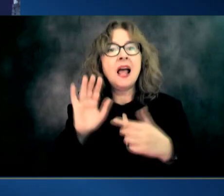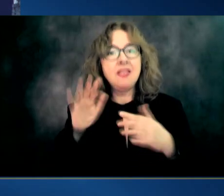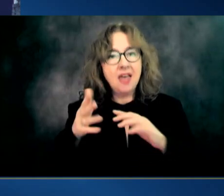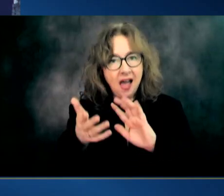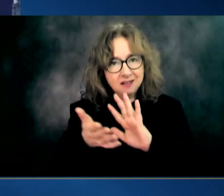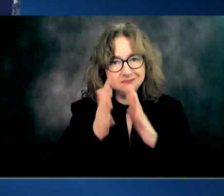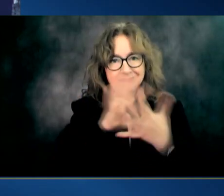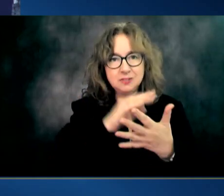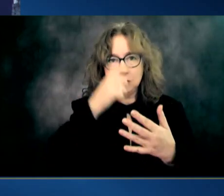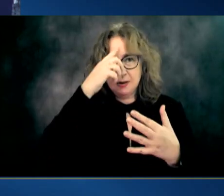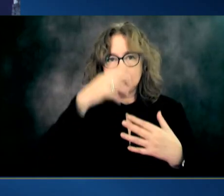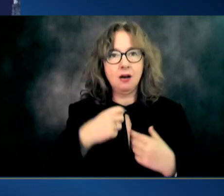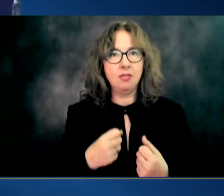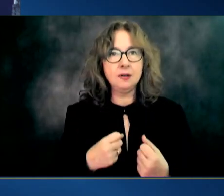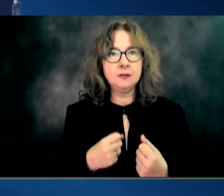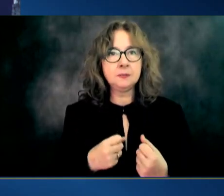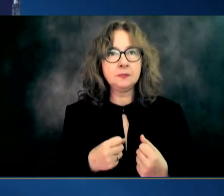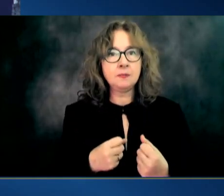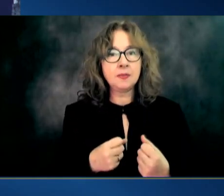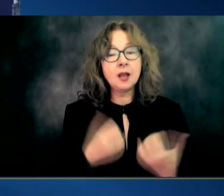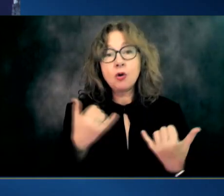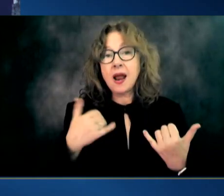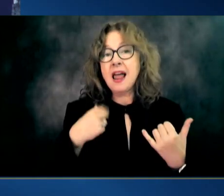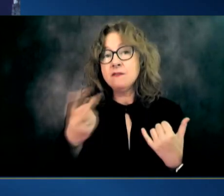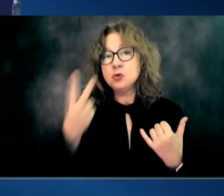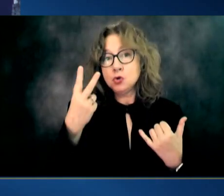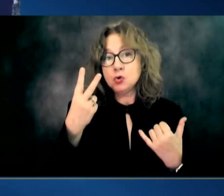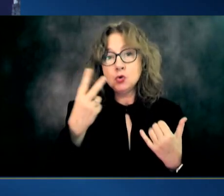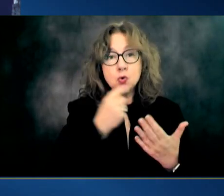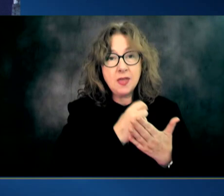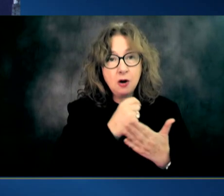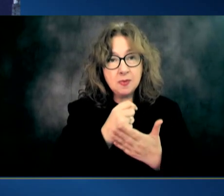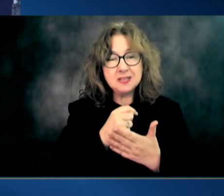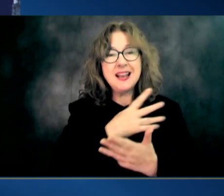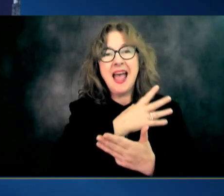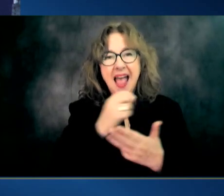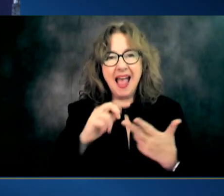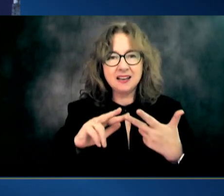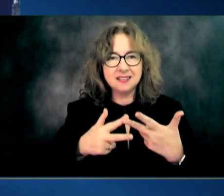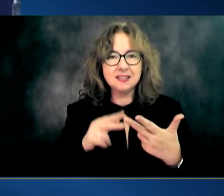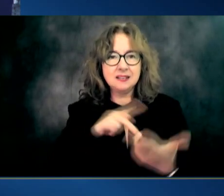I currently have two therapists and a psychiatrist, because the depression